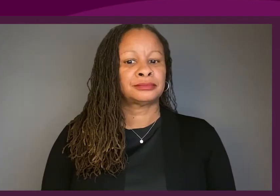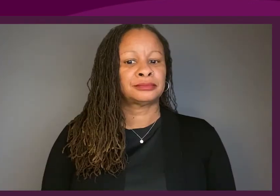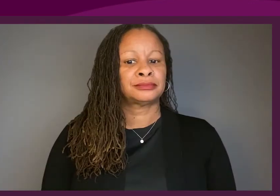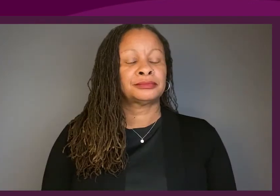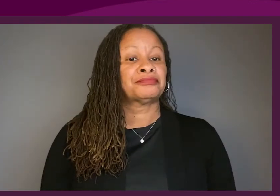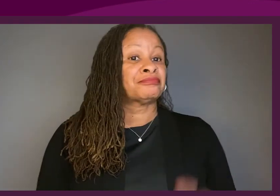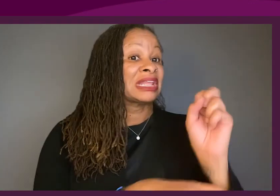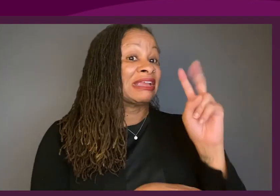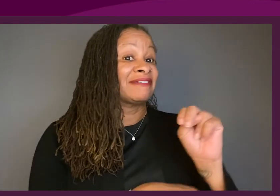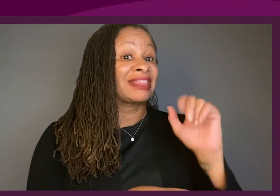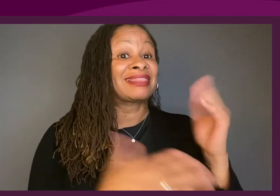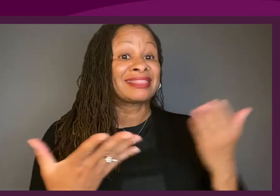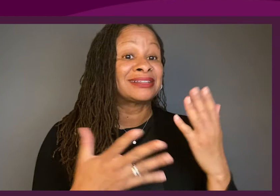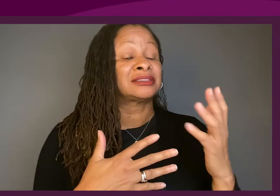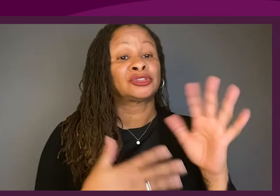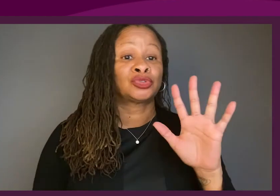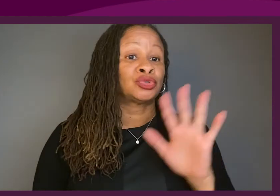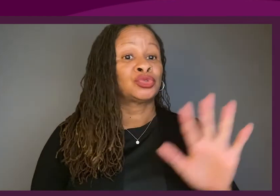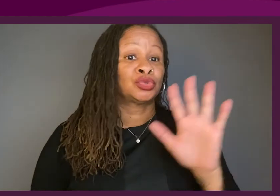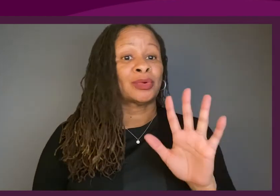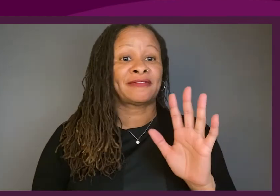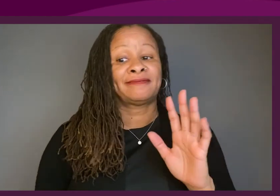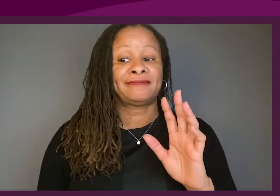You talked about the ADA and Olmstead.